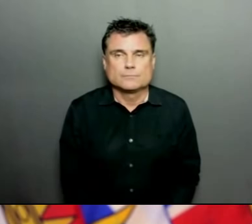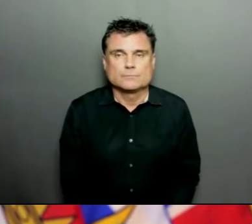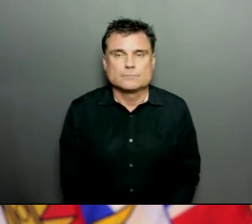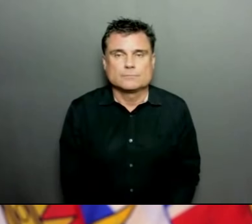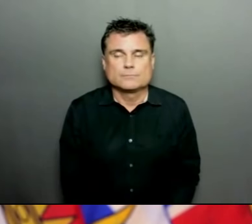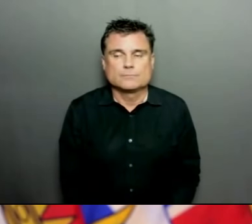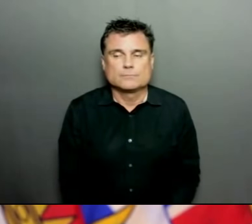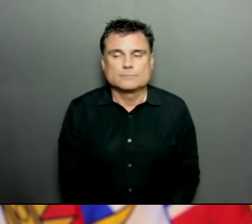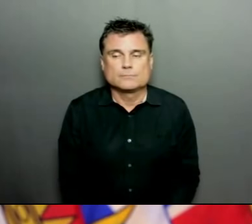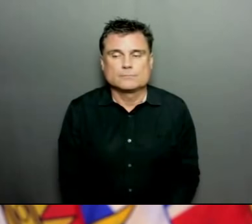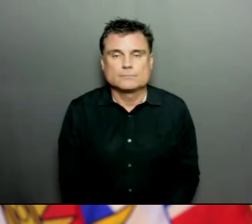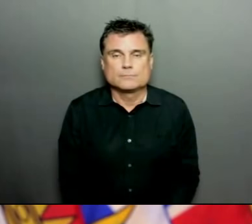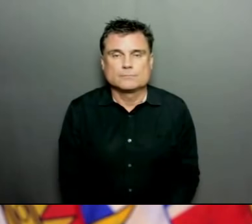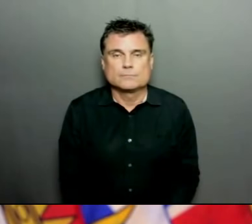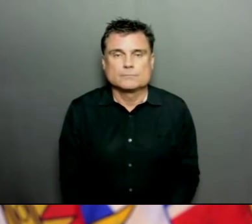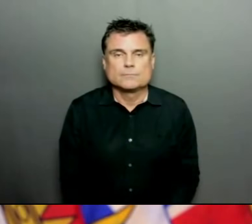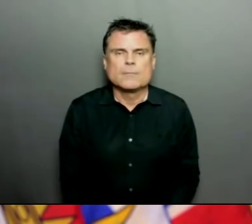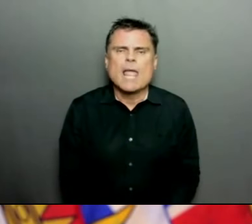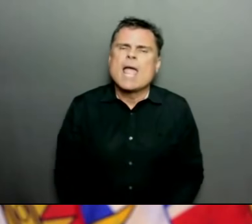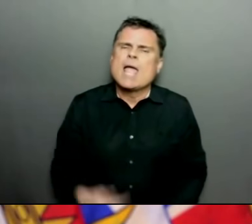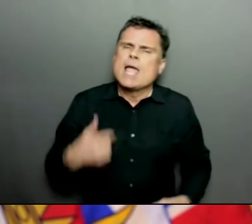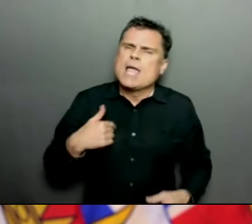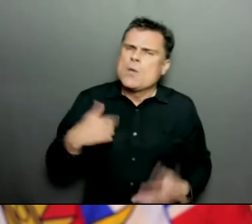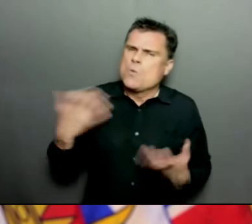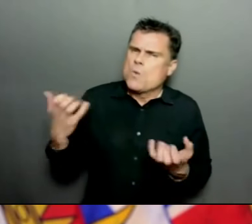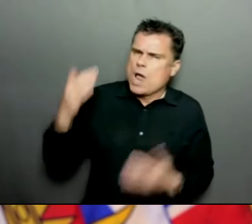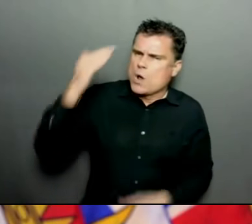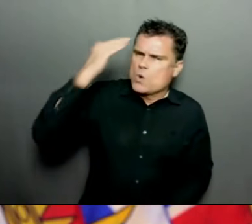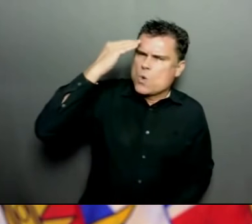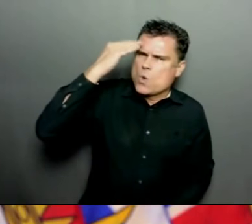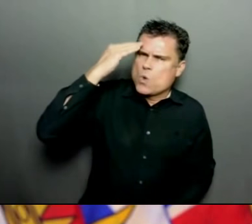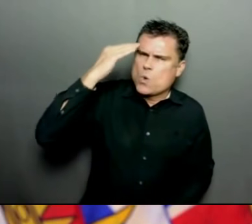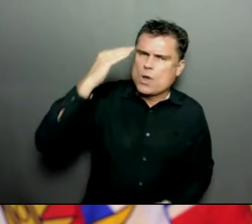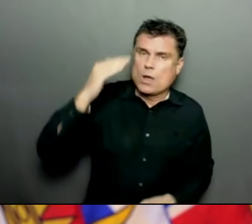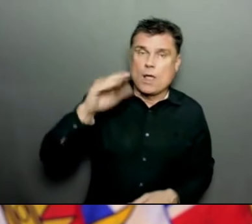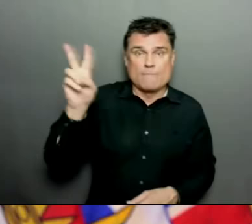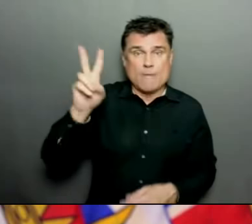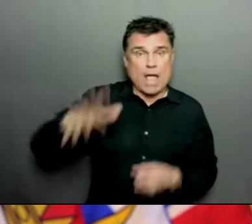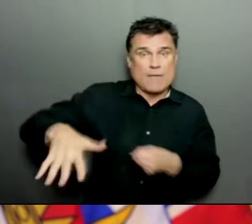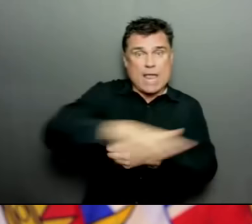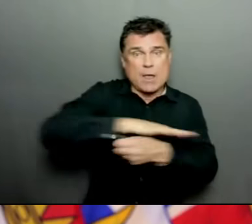Particularly in the north and the interior